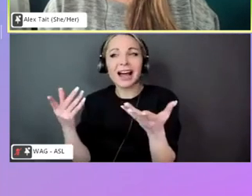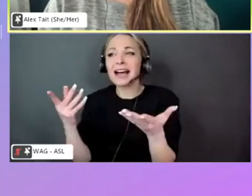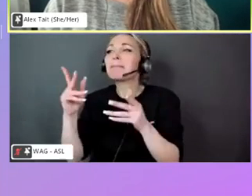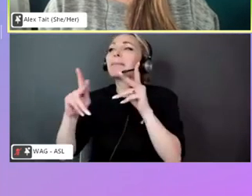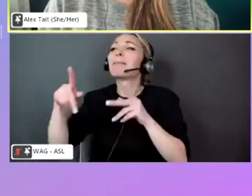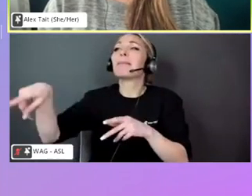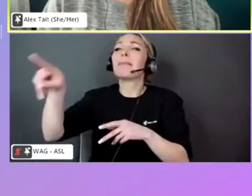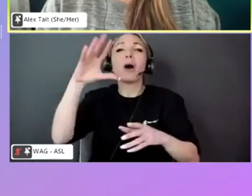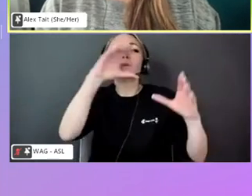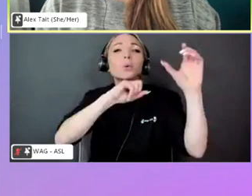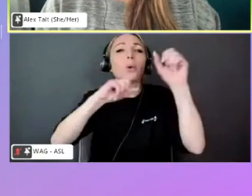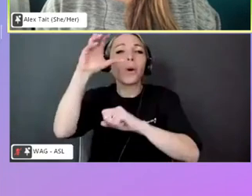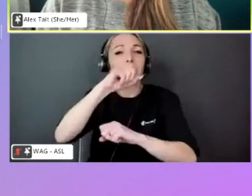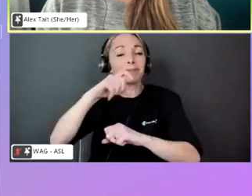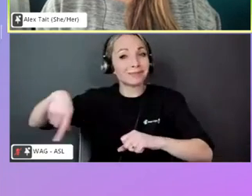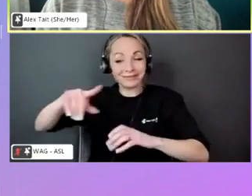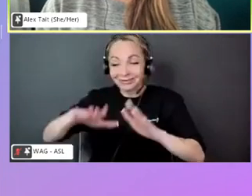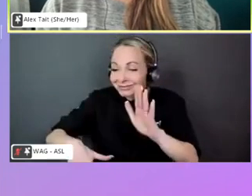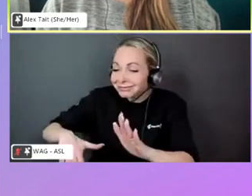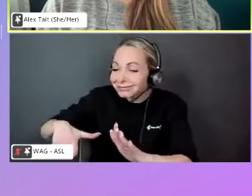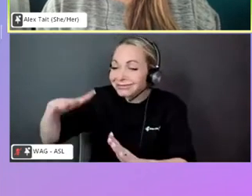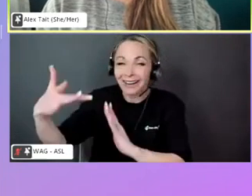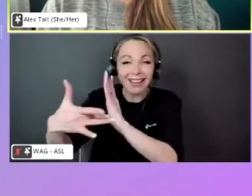all grew up with technology are all used